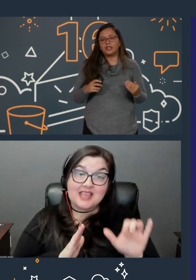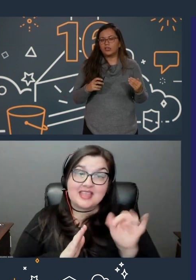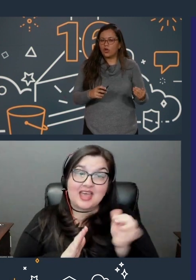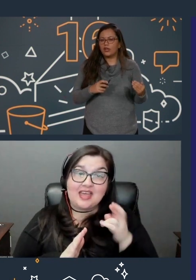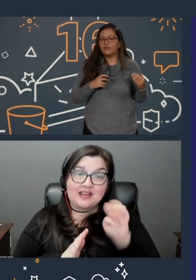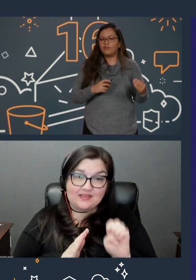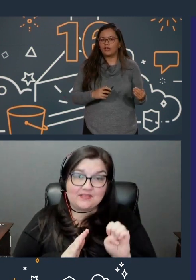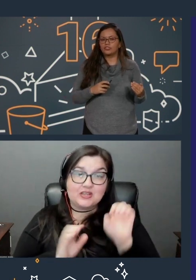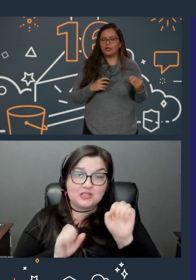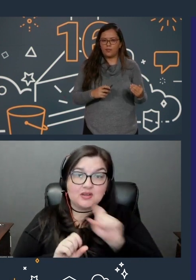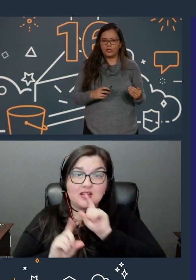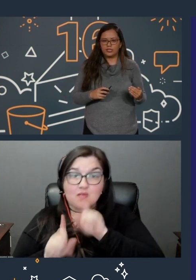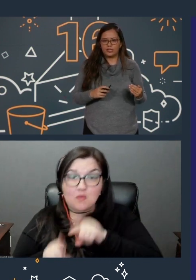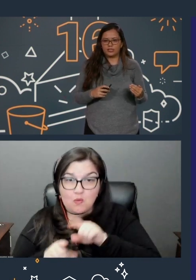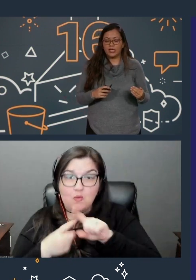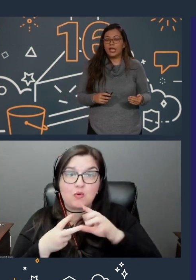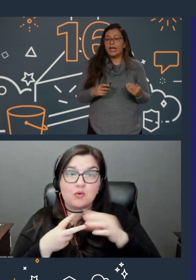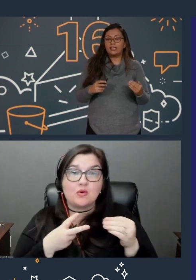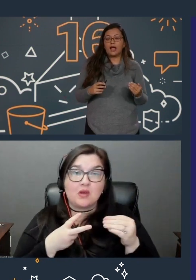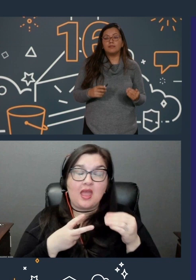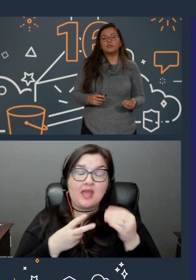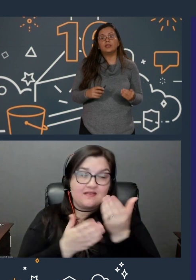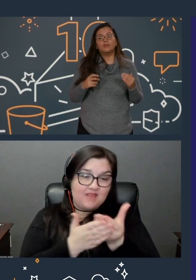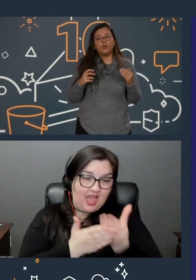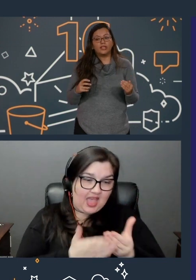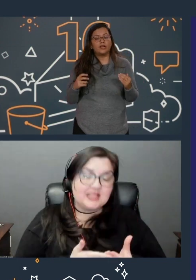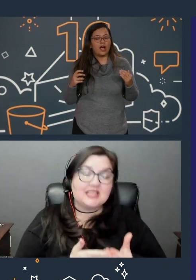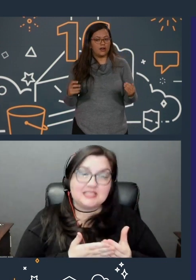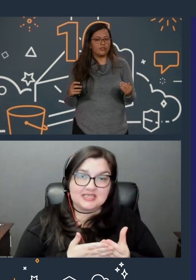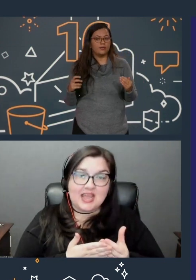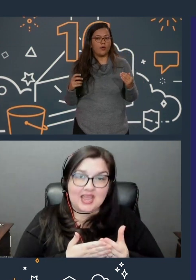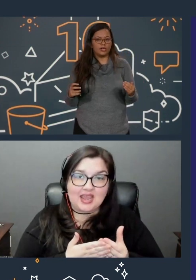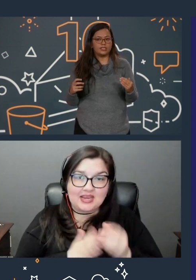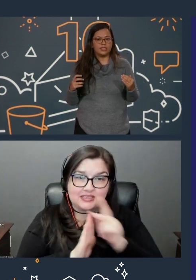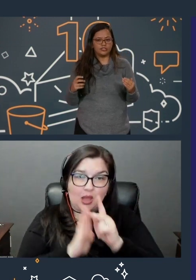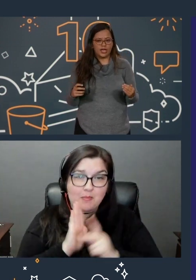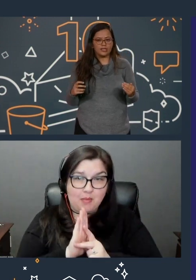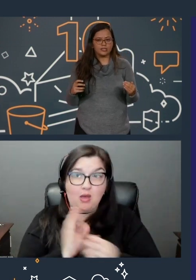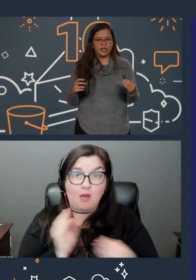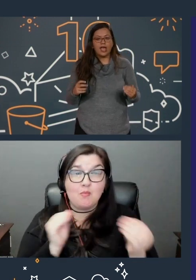secure and functional policies. It comes with more than 100 policy checks